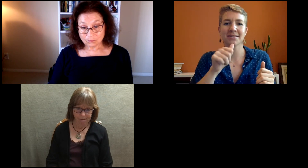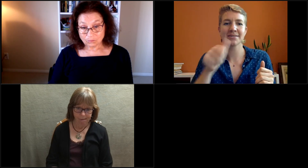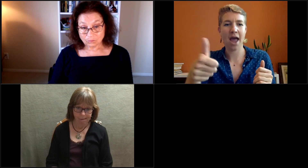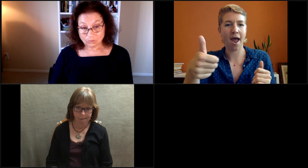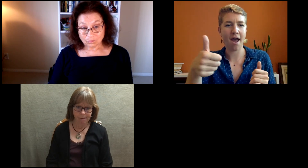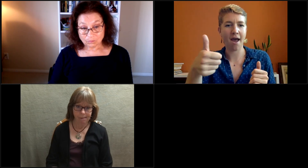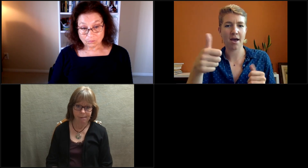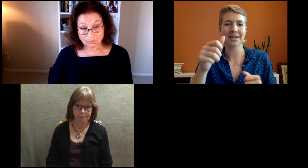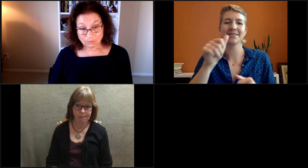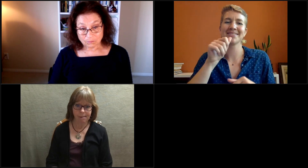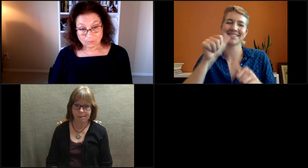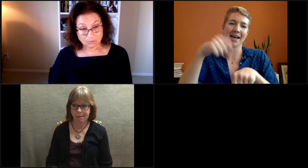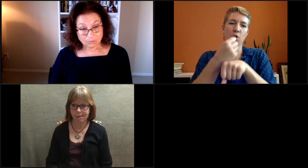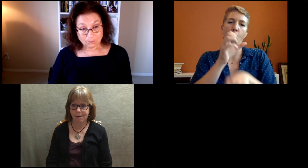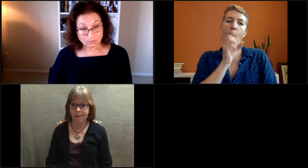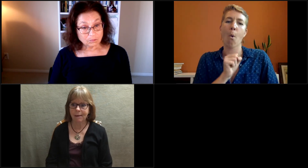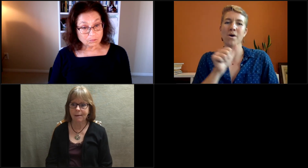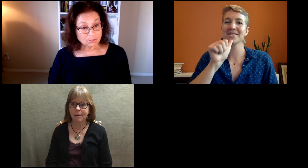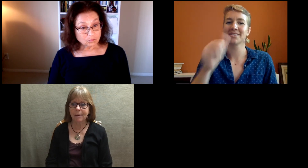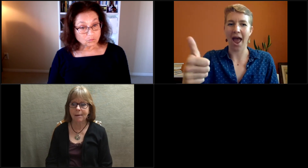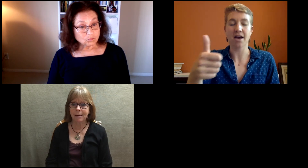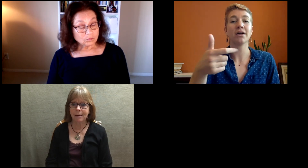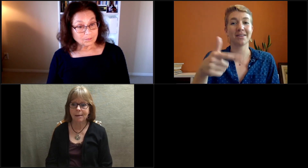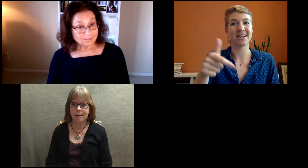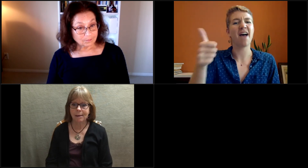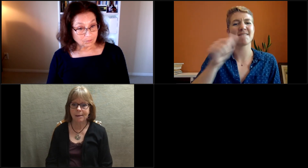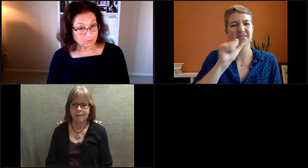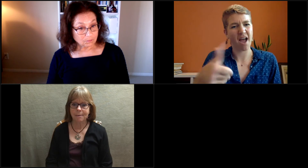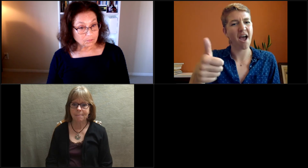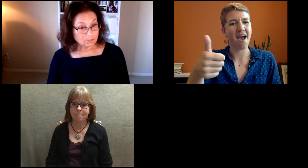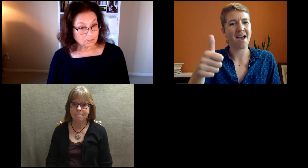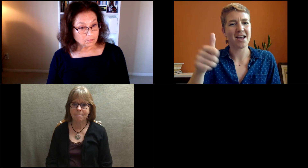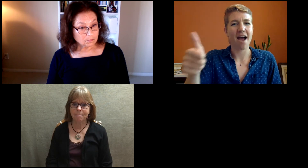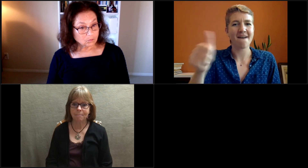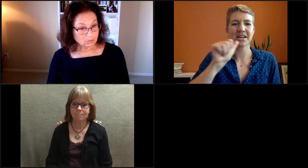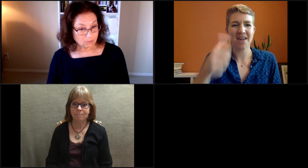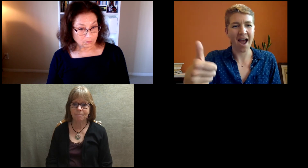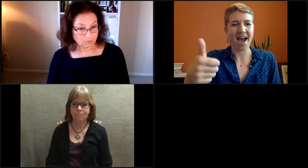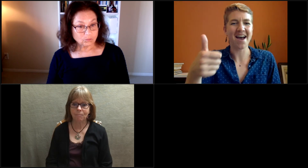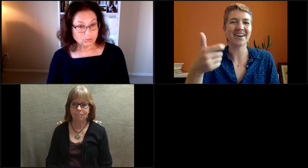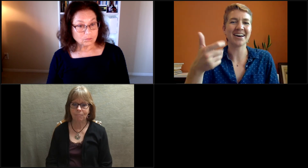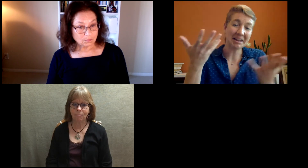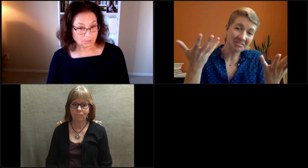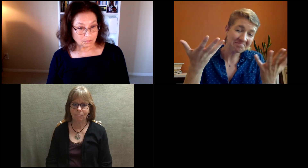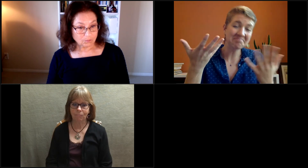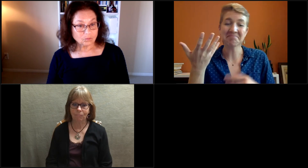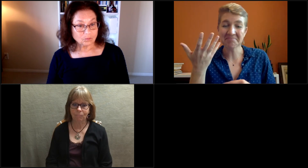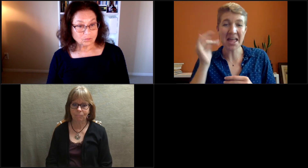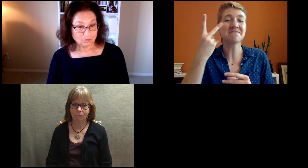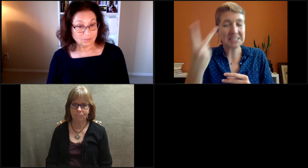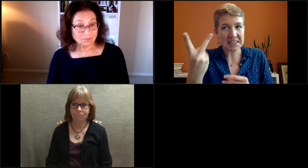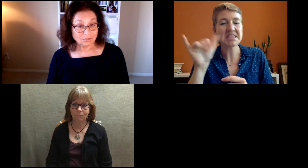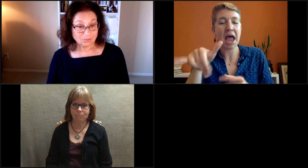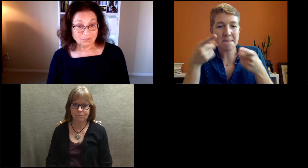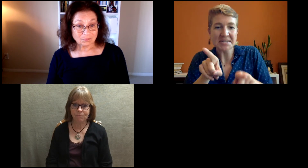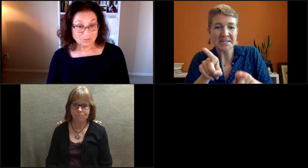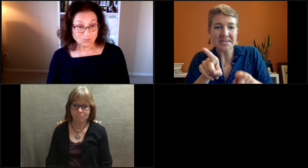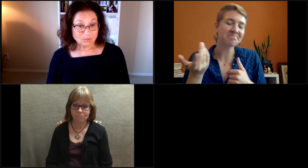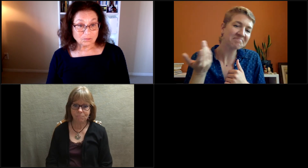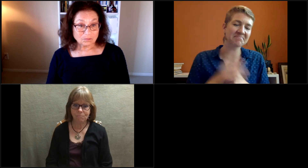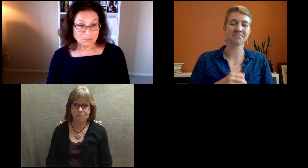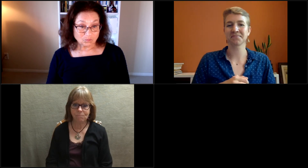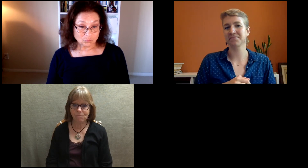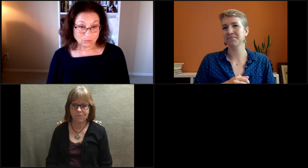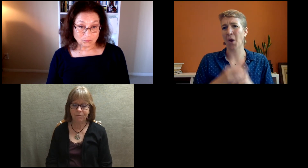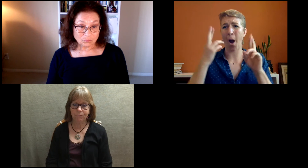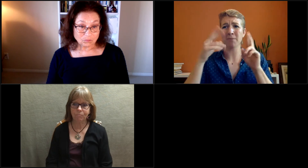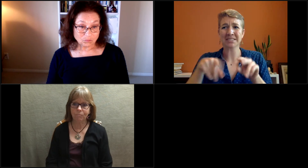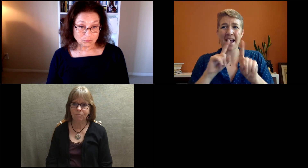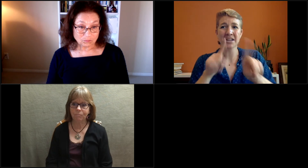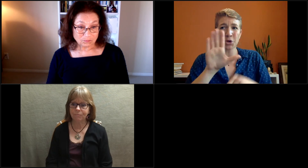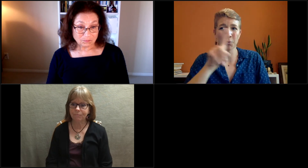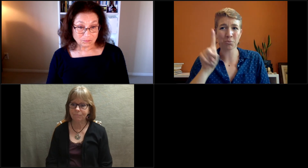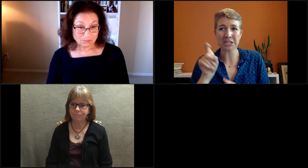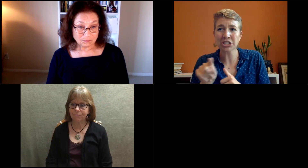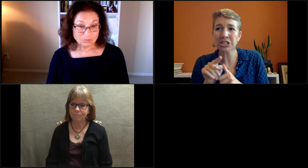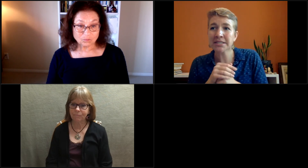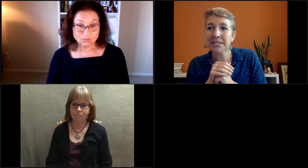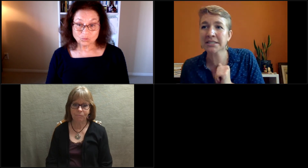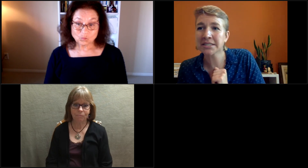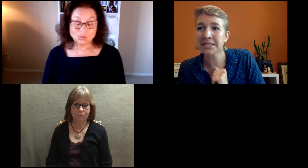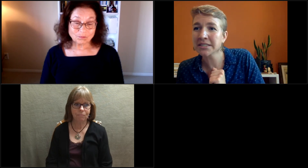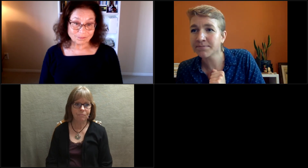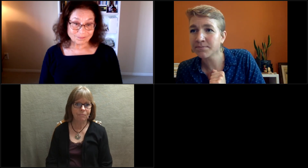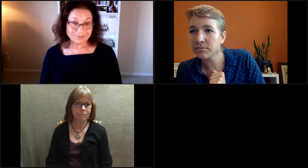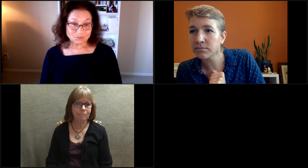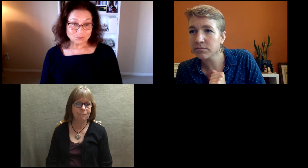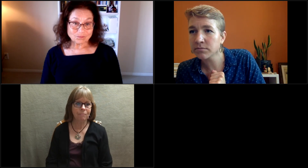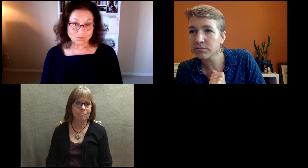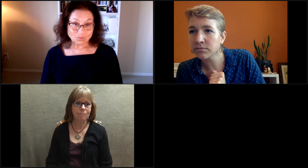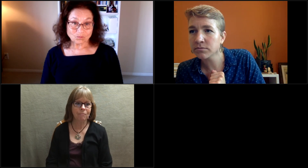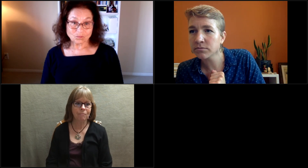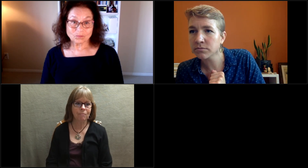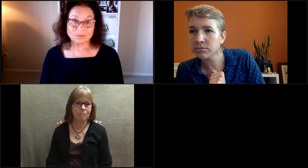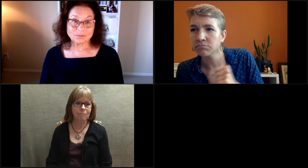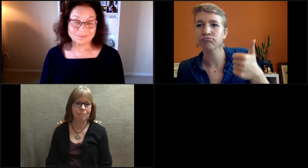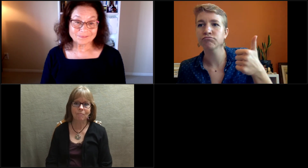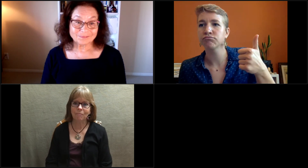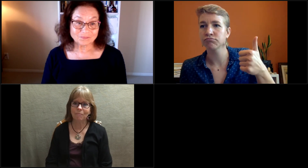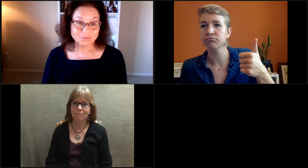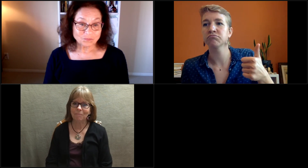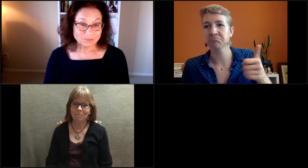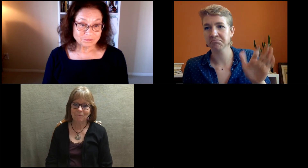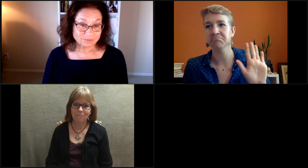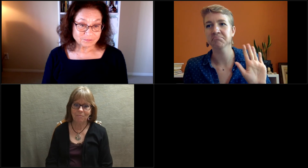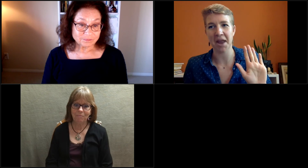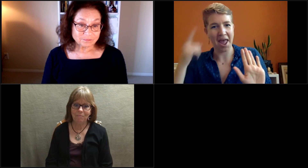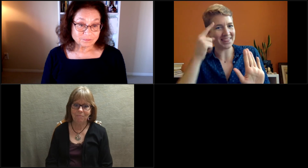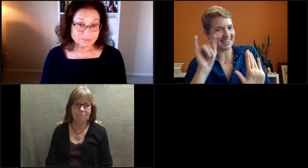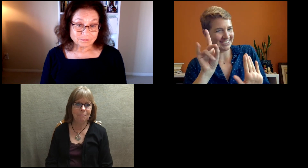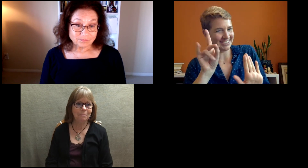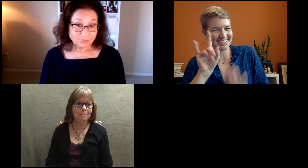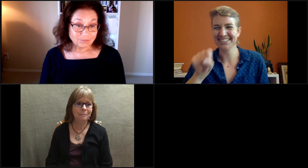Like, for example, saying someone is 10 years old, 10 is already the open-A handshake, so SELF-10, SELF-10, we kind of see this. So, we see that happen. I hope that answered your question.